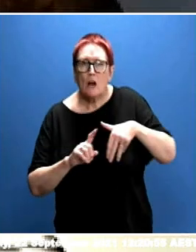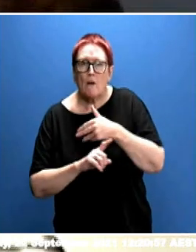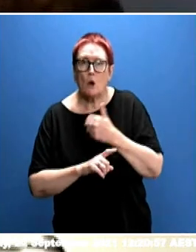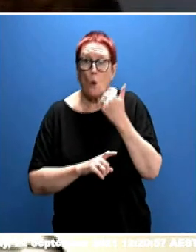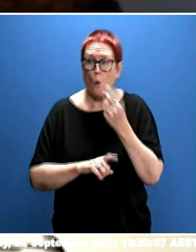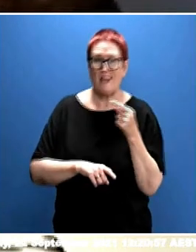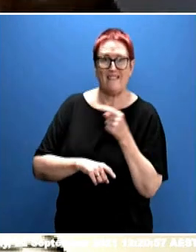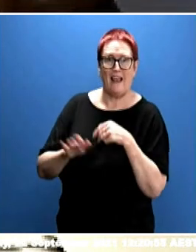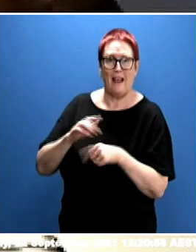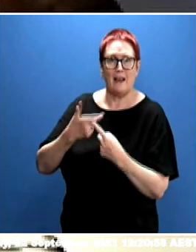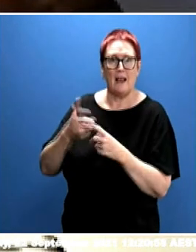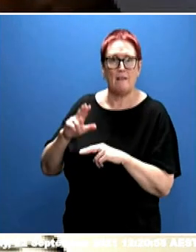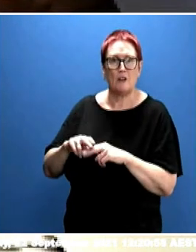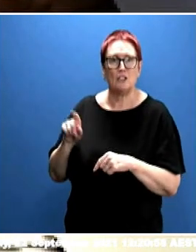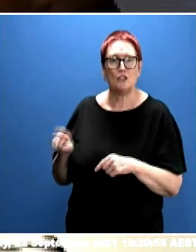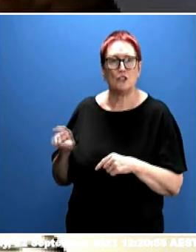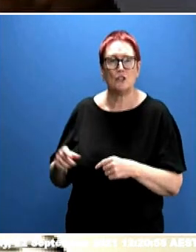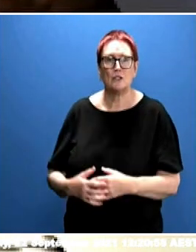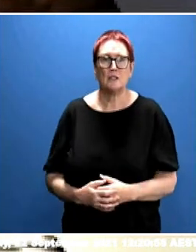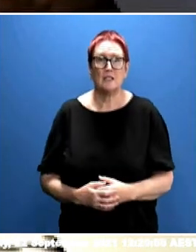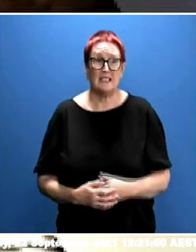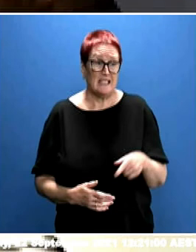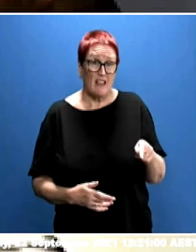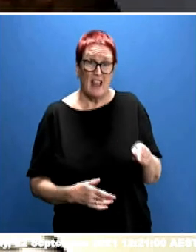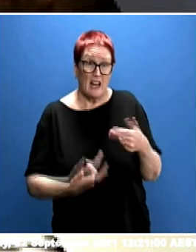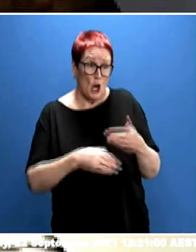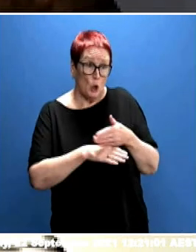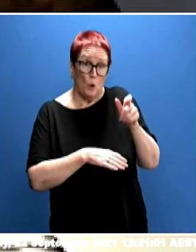I'm not sure how much time the cultural specialist is going to spend there,